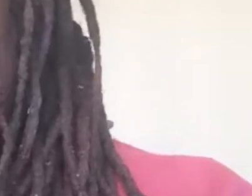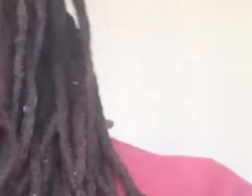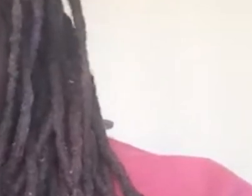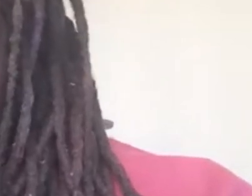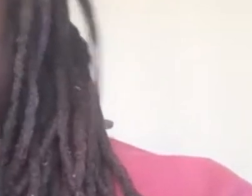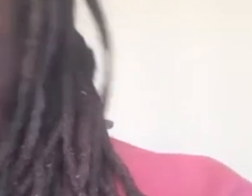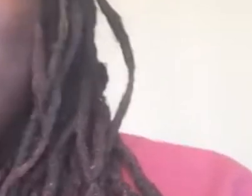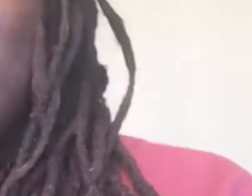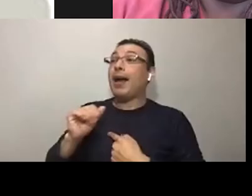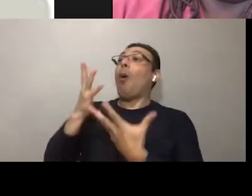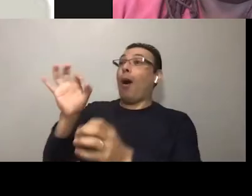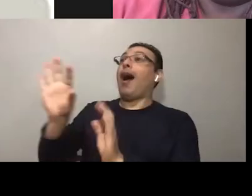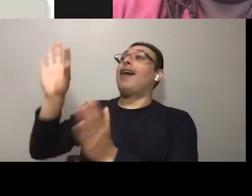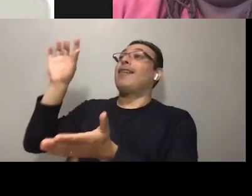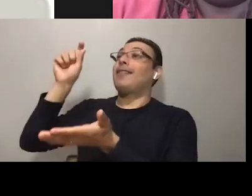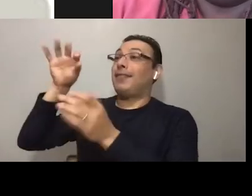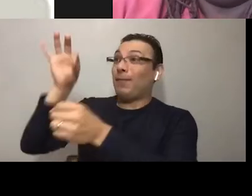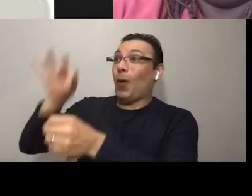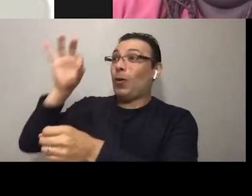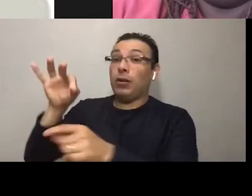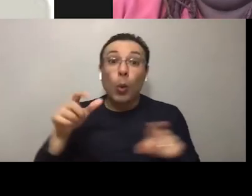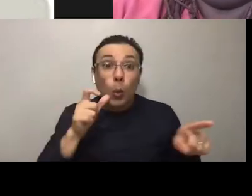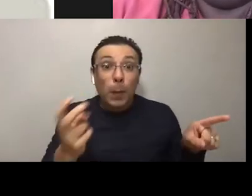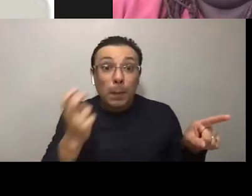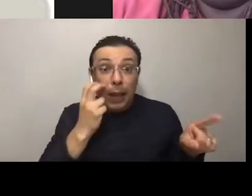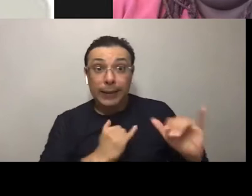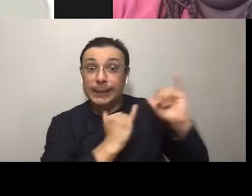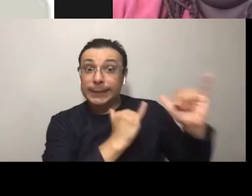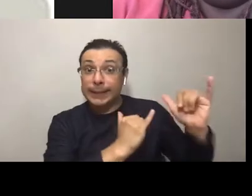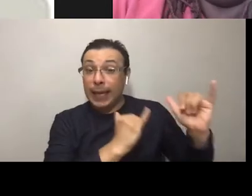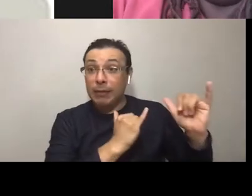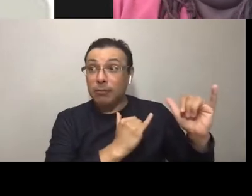And so, mail-in ballots are not always accessible to blind and low-vision voters.